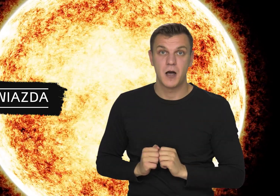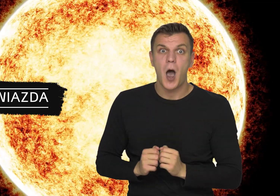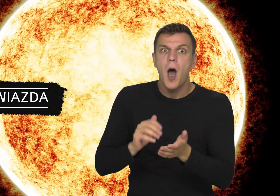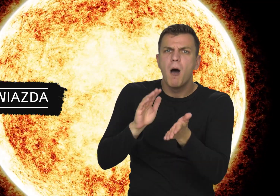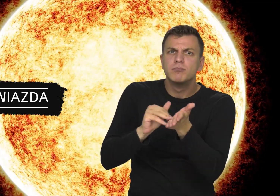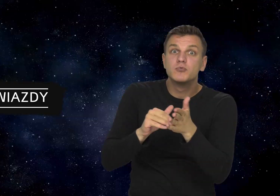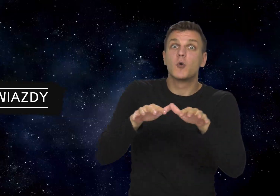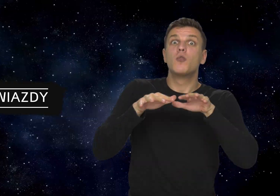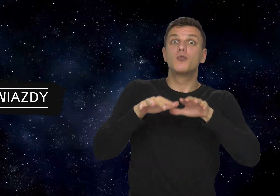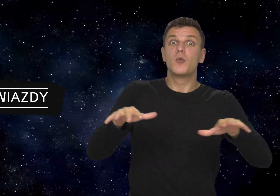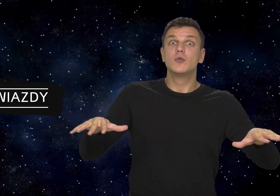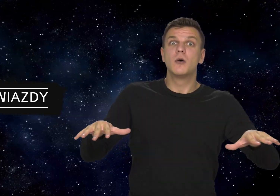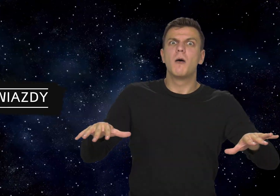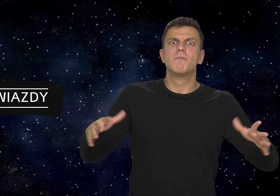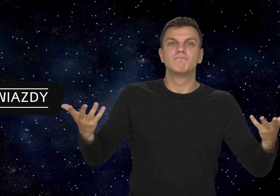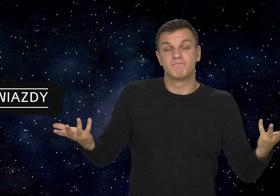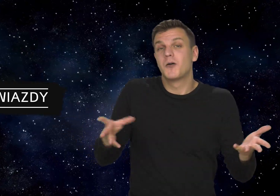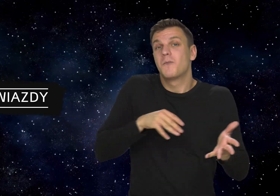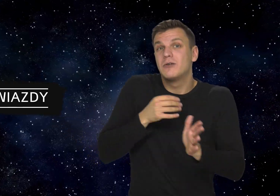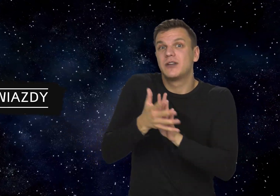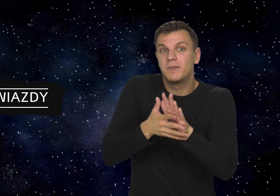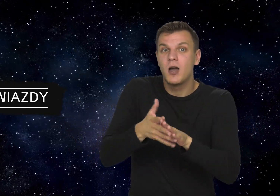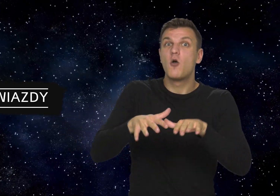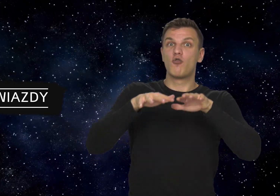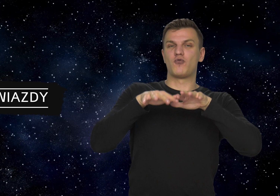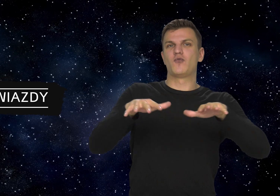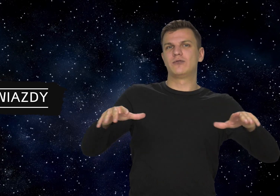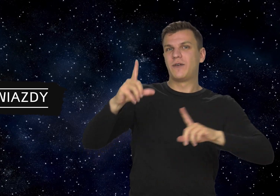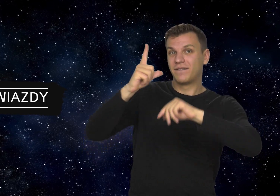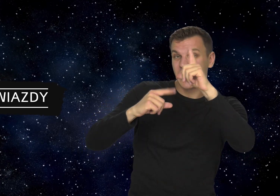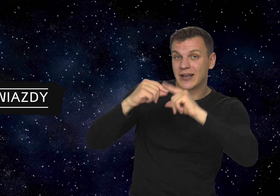and if there are more stars, you can sign MANY STARS